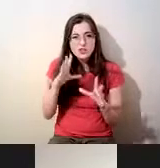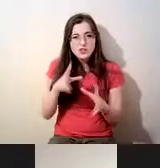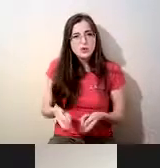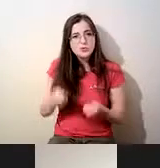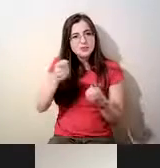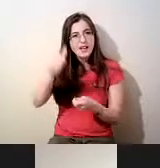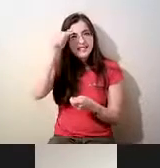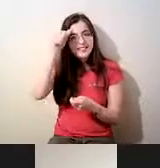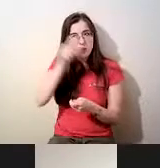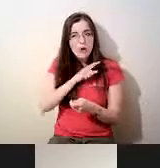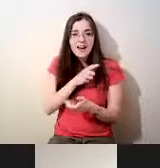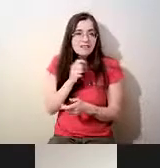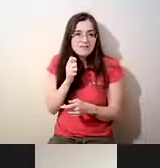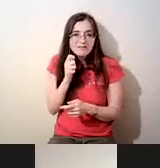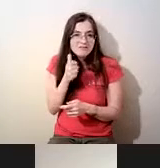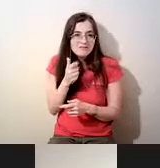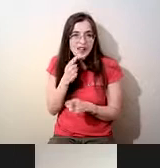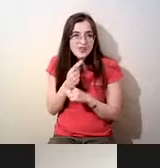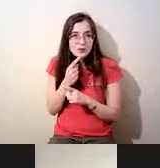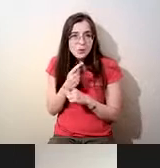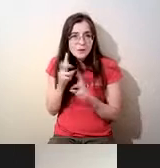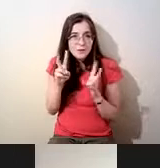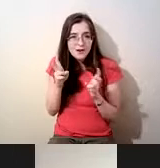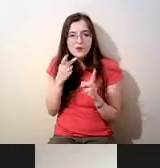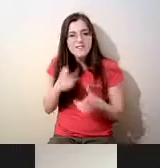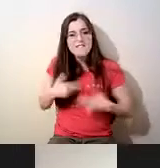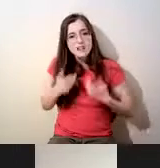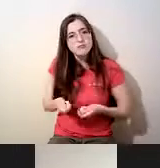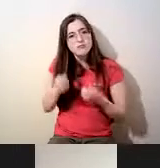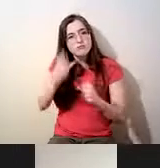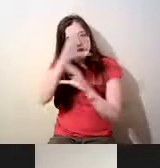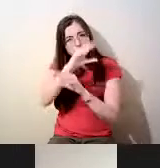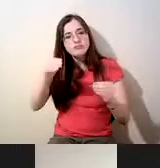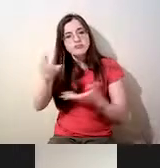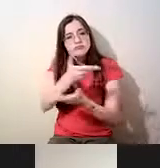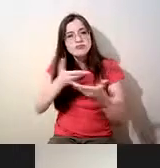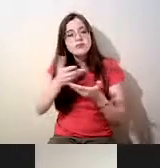about and maybe it's also important to erase it in this discussion like how women's reproductive